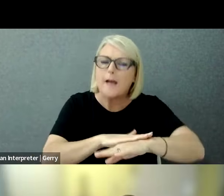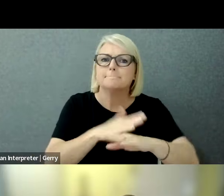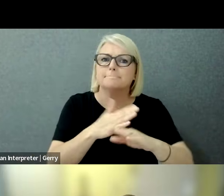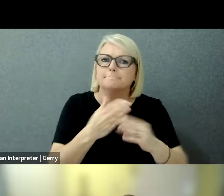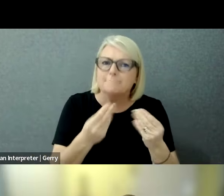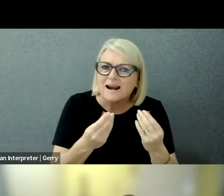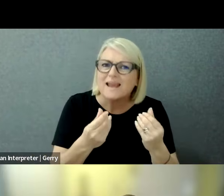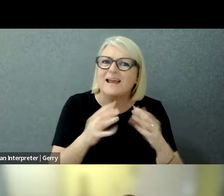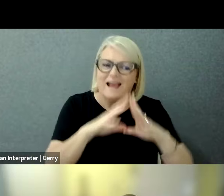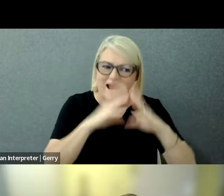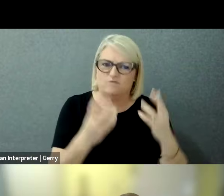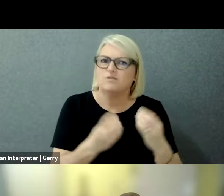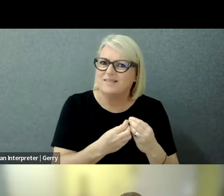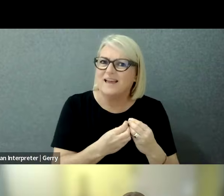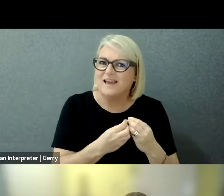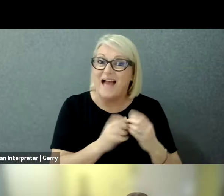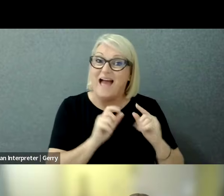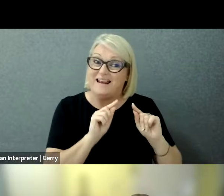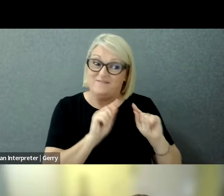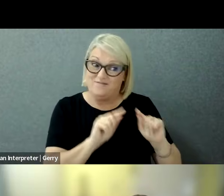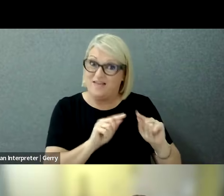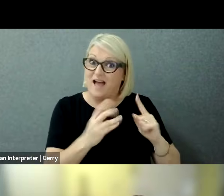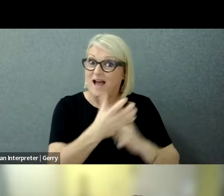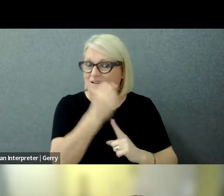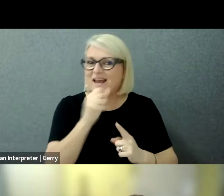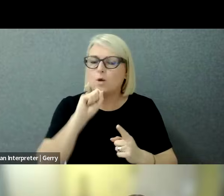these ways that we know work massively better for children and the adults around that? That,